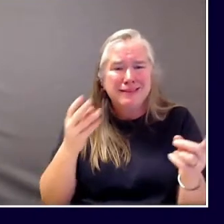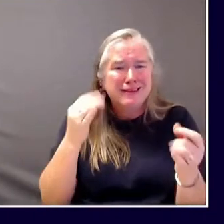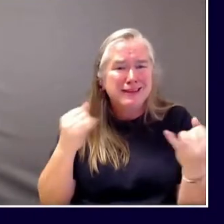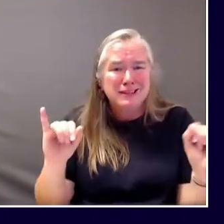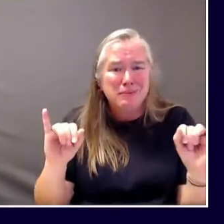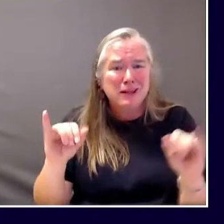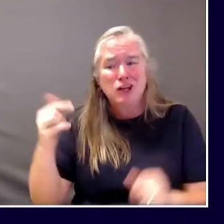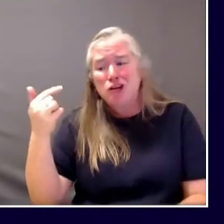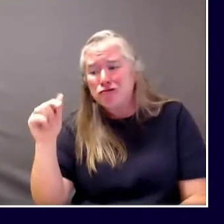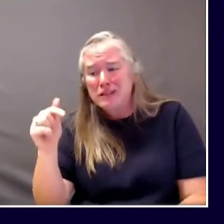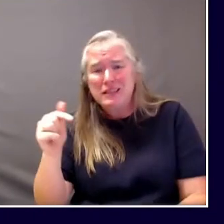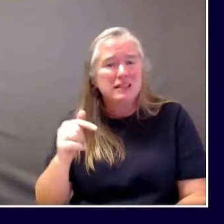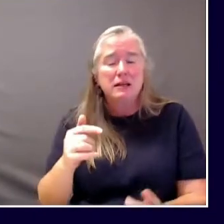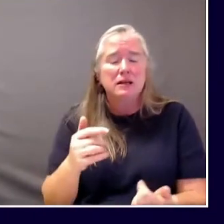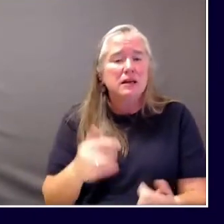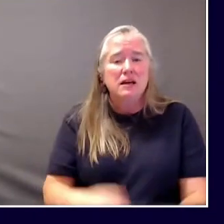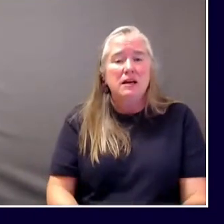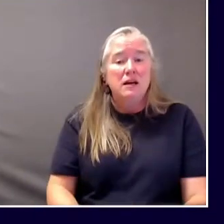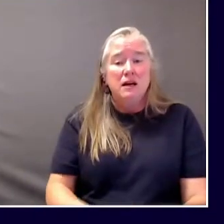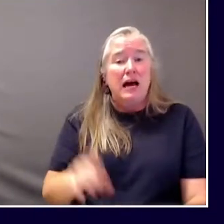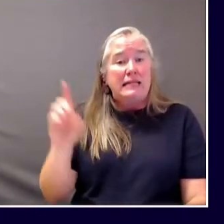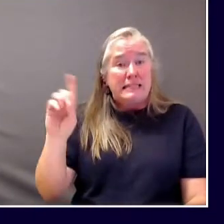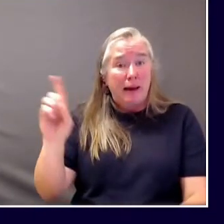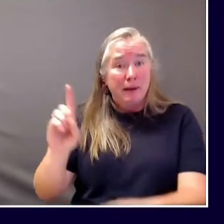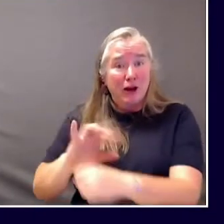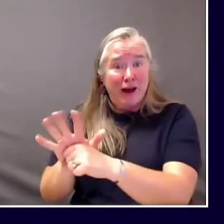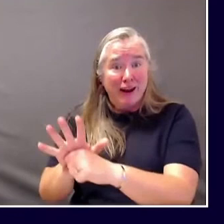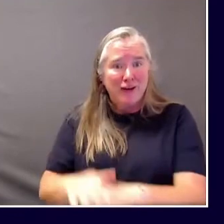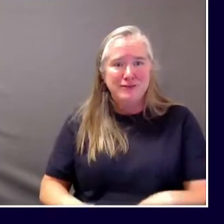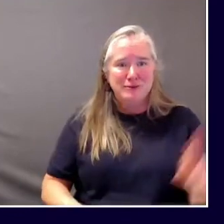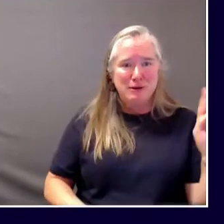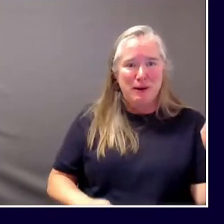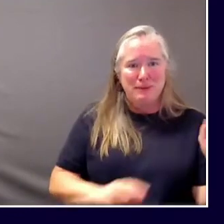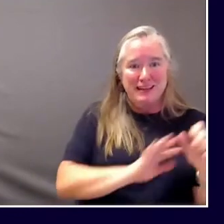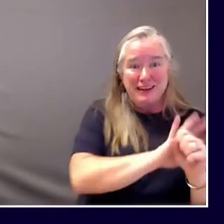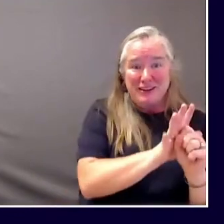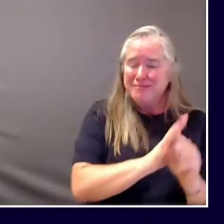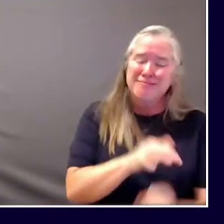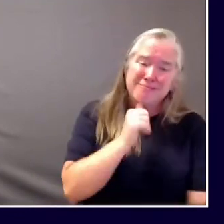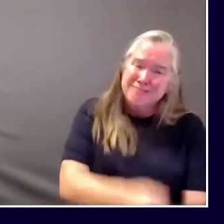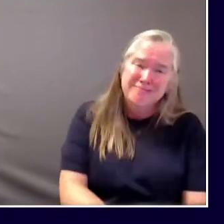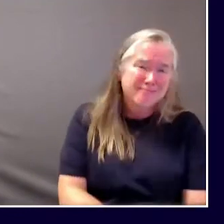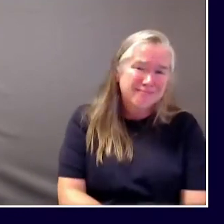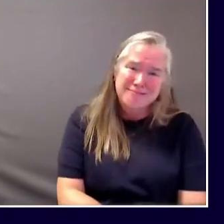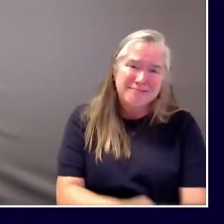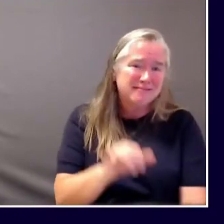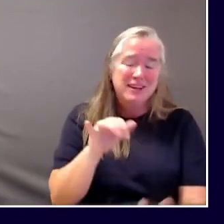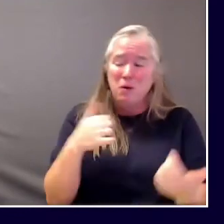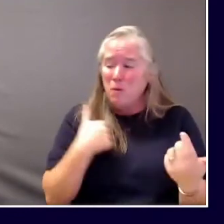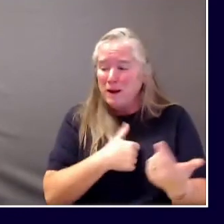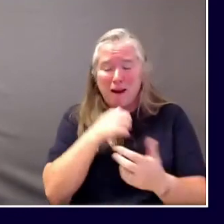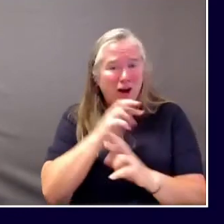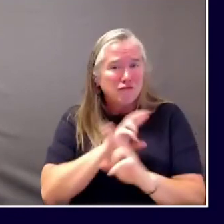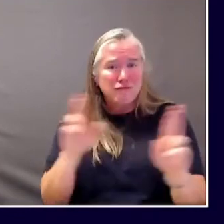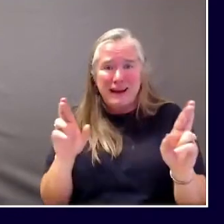green there is no democratic